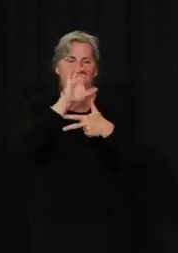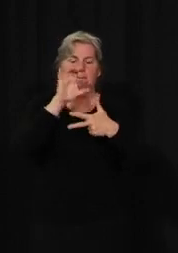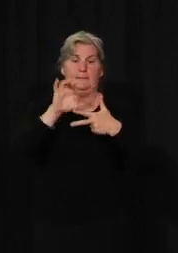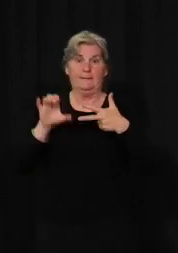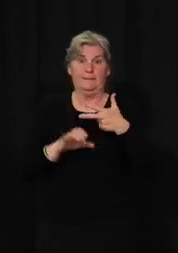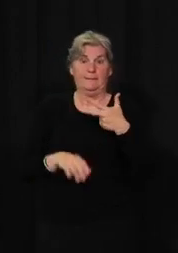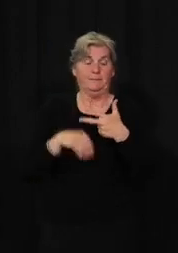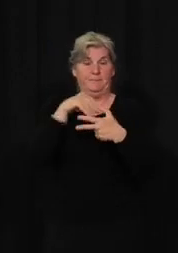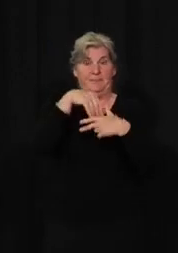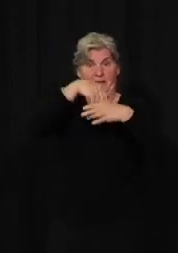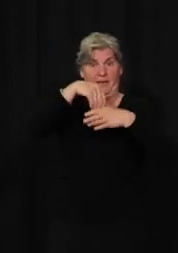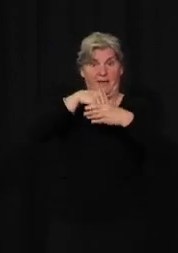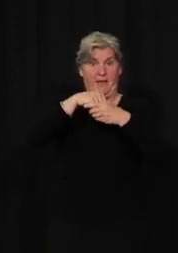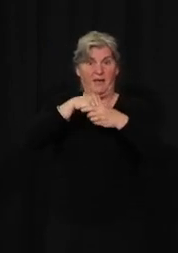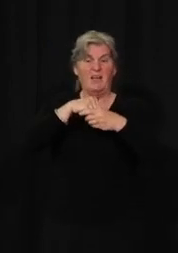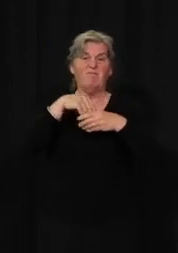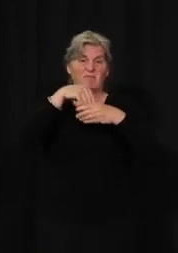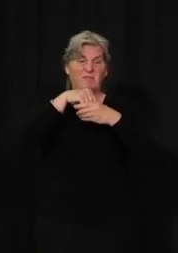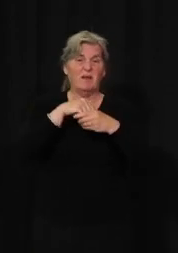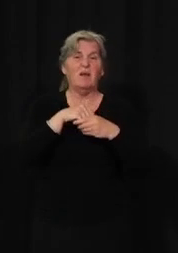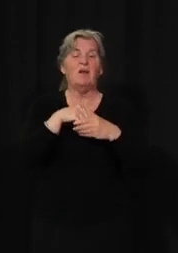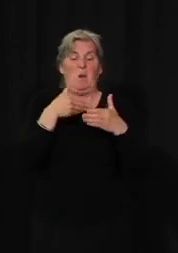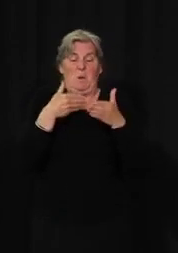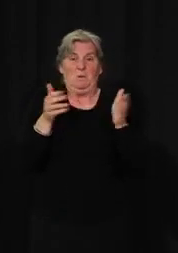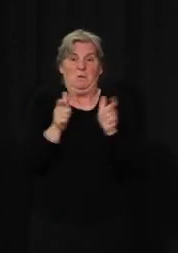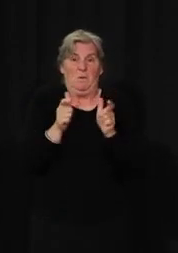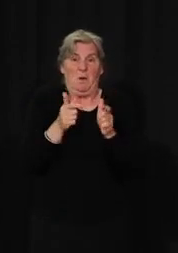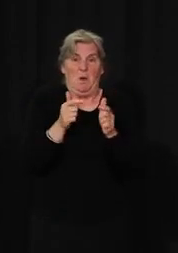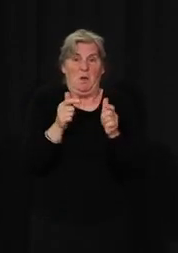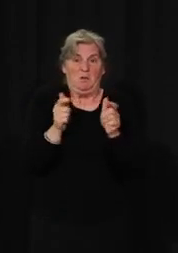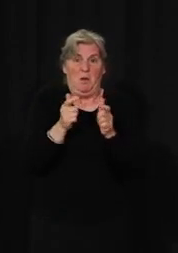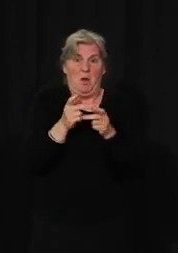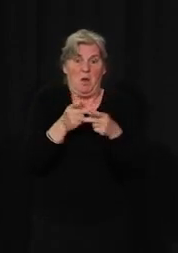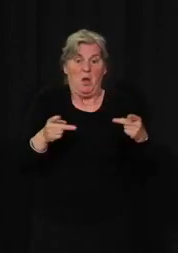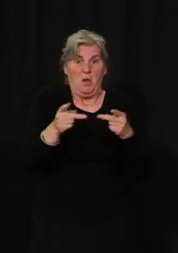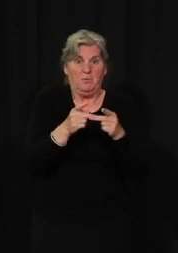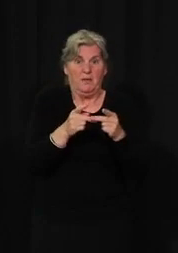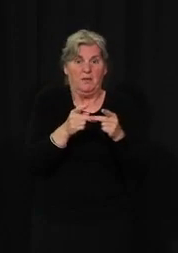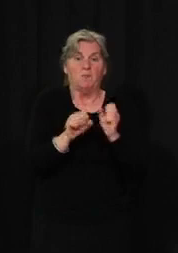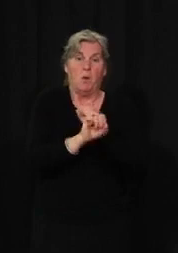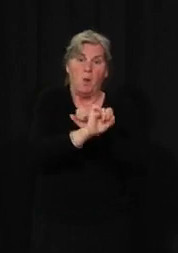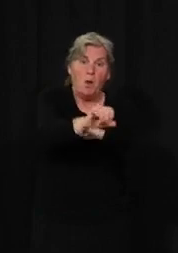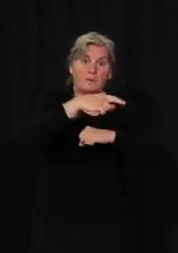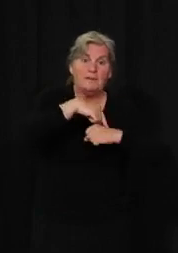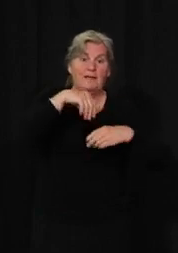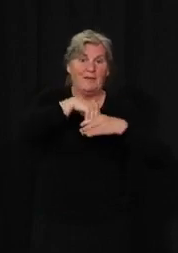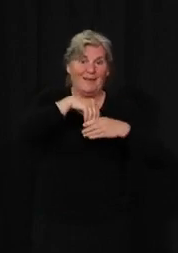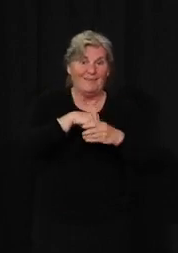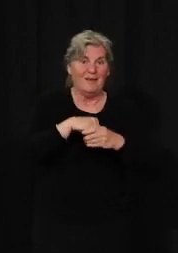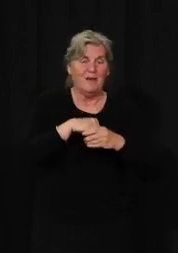Let's take indoor gatherings or close spaces. The smaller the space, the longr this day, the more the people, e